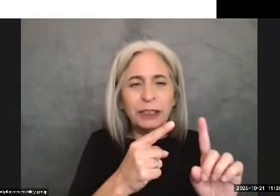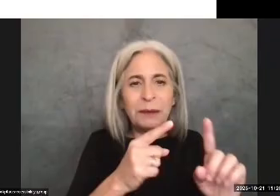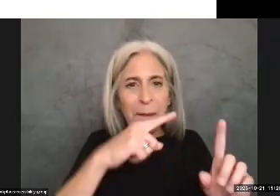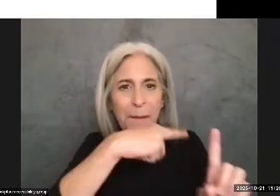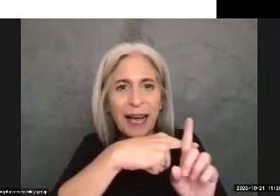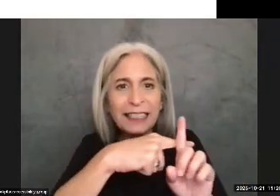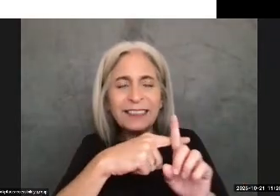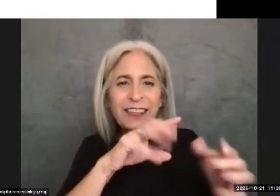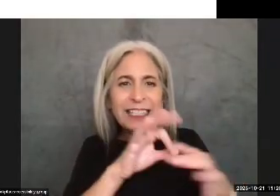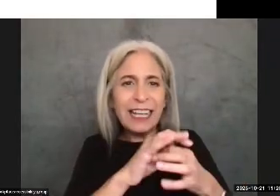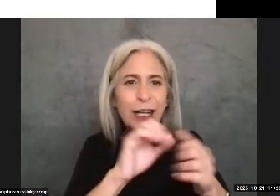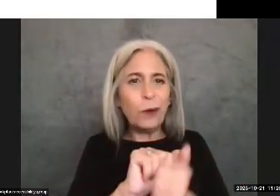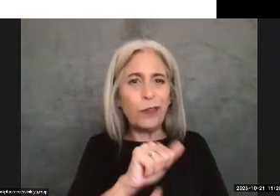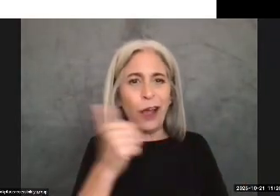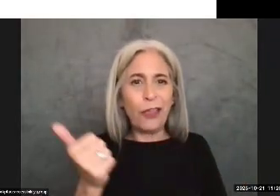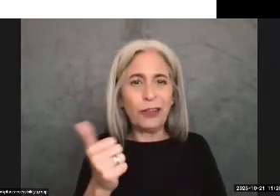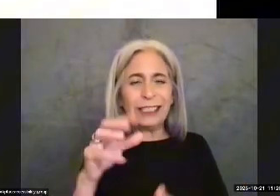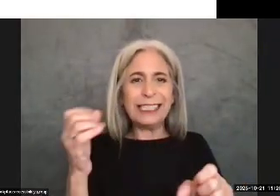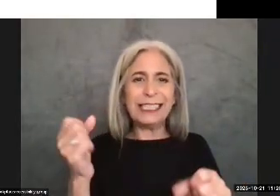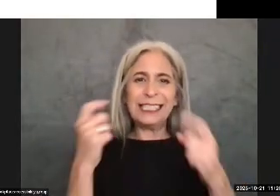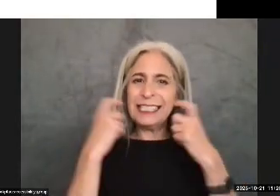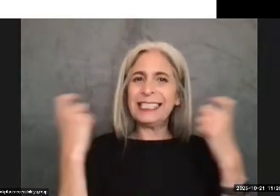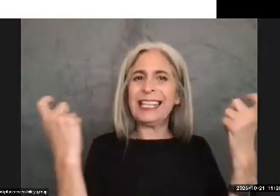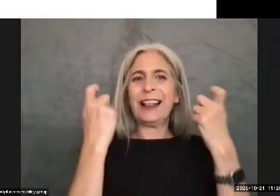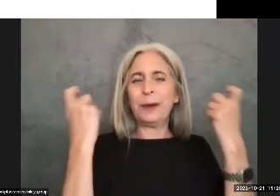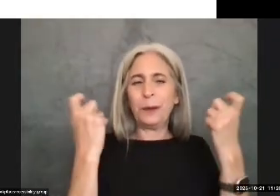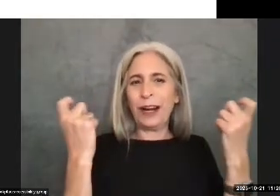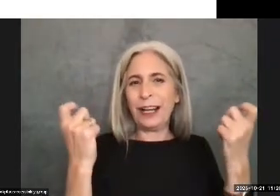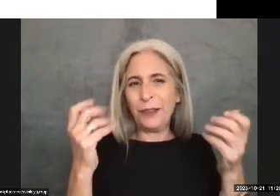Kathleen DeForest: Connect with others, and then celebrate the small wins.